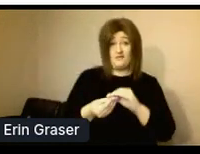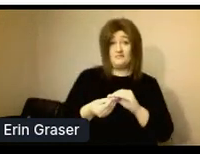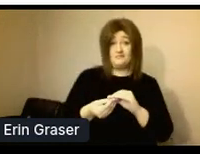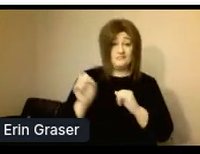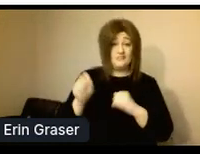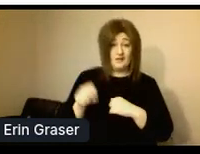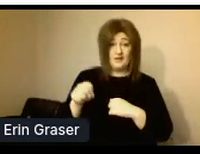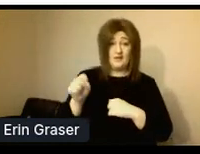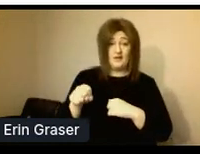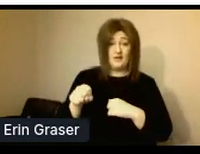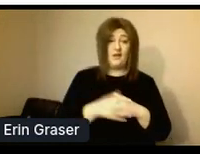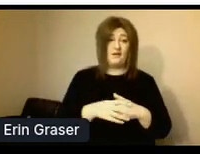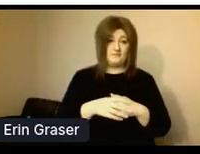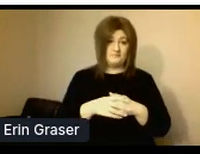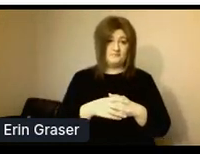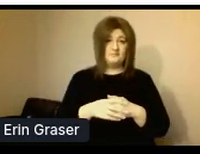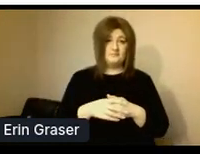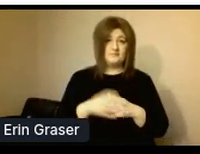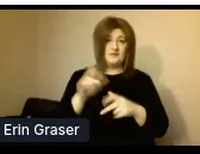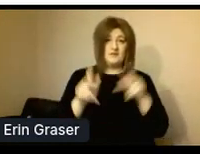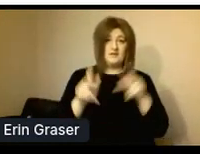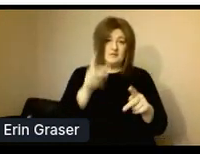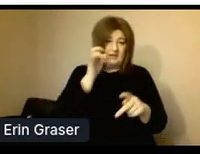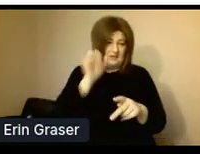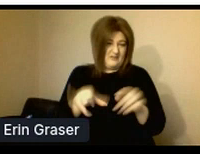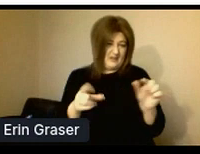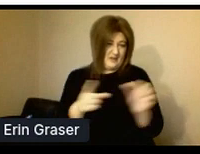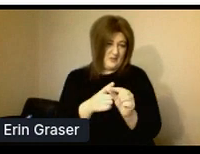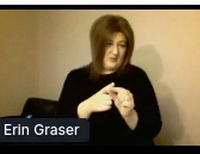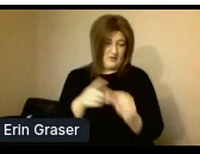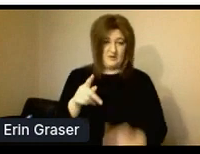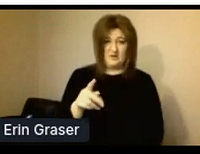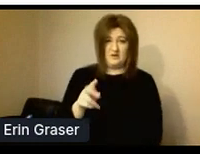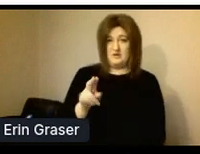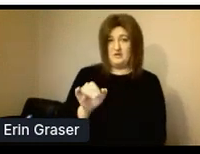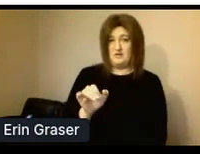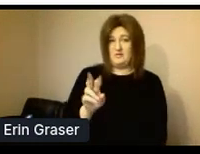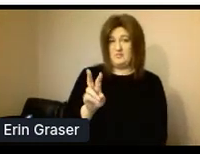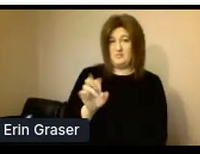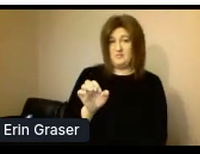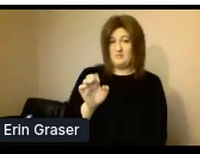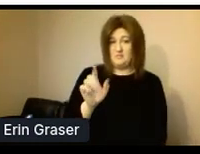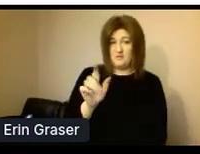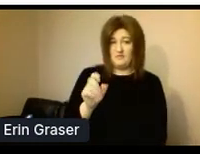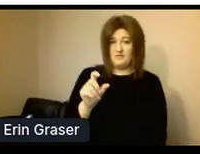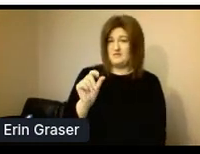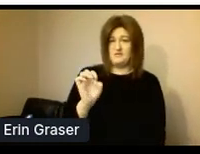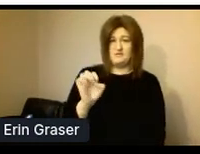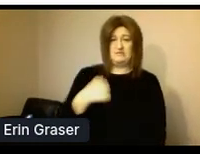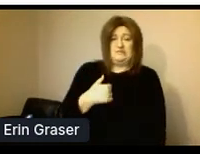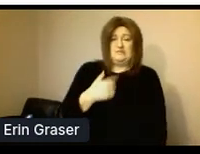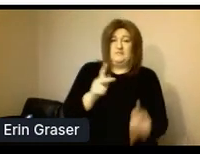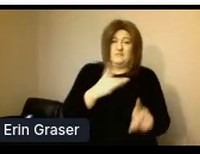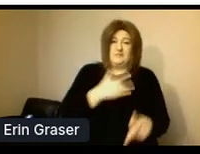So people tend to cringe when they hear "privilege." I'm not privileged. I grew up poor, right?